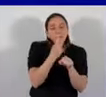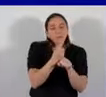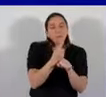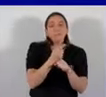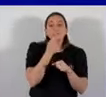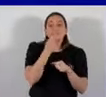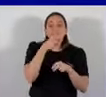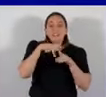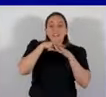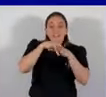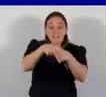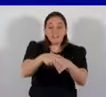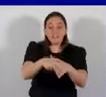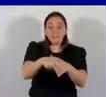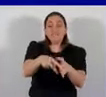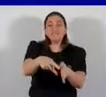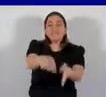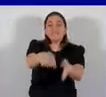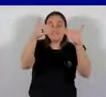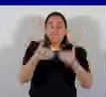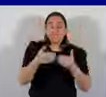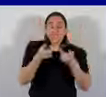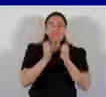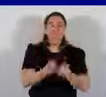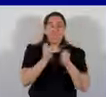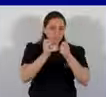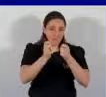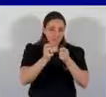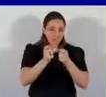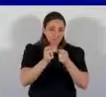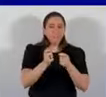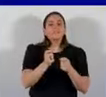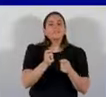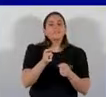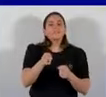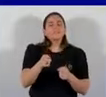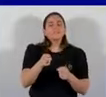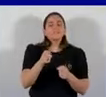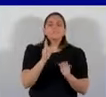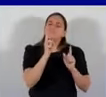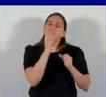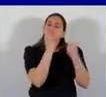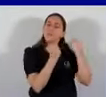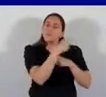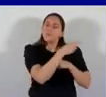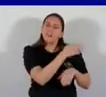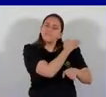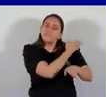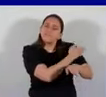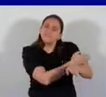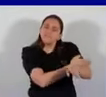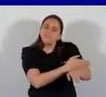To mathematics and not the other way around That is, putting the cart in front of the horses